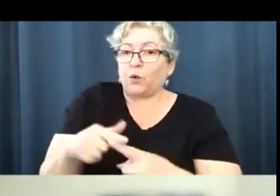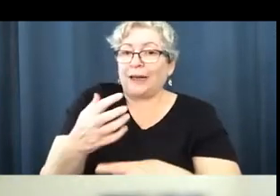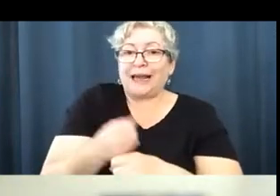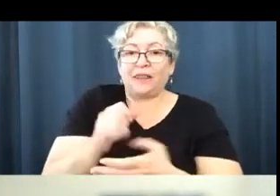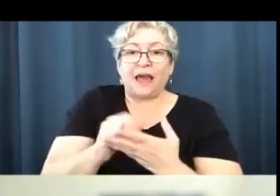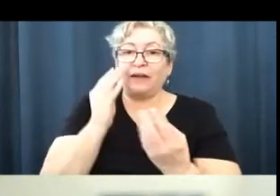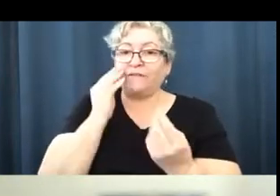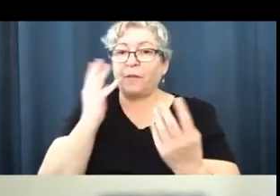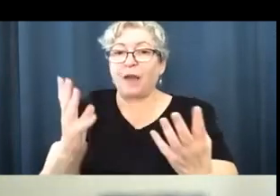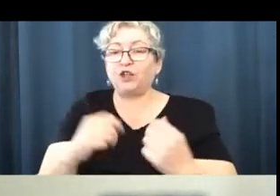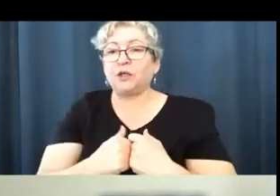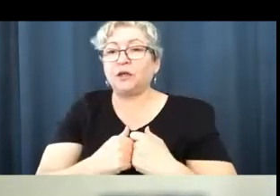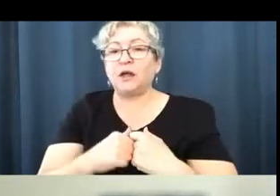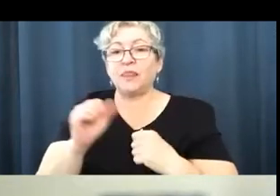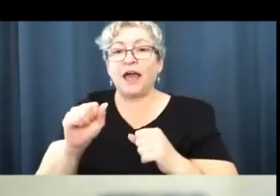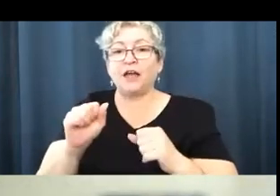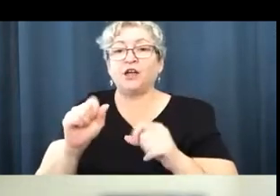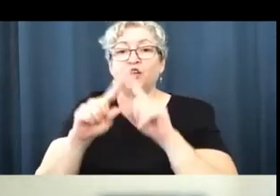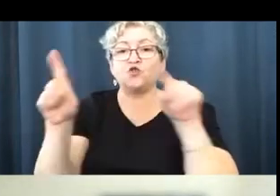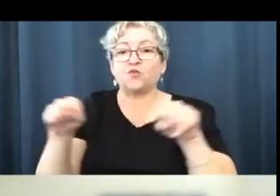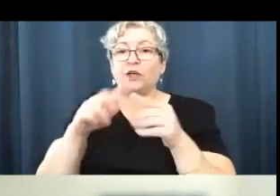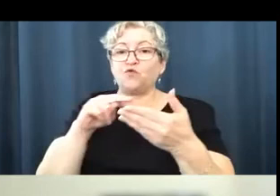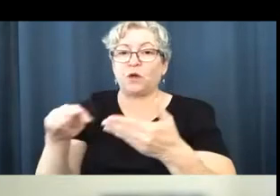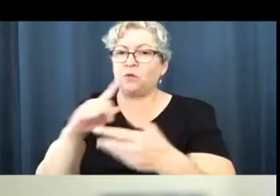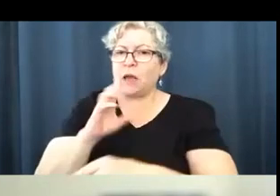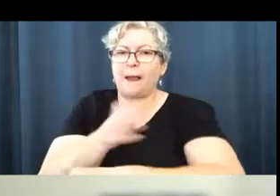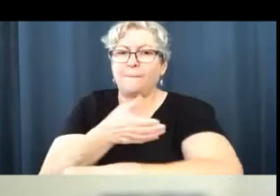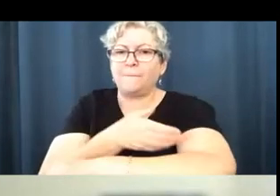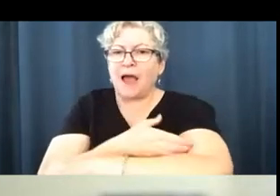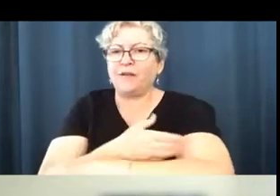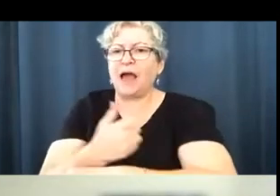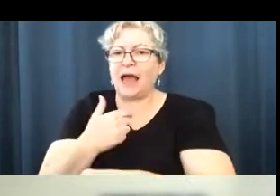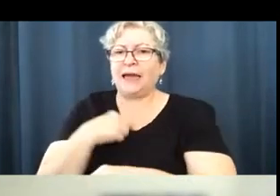And a screen reader is extremely powerful. I can arrow through things, but I can also navigate